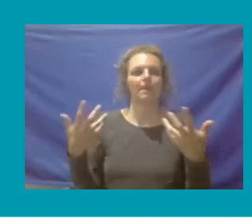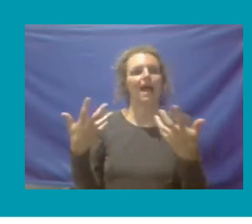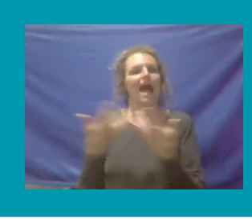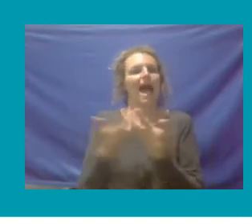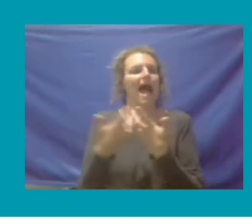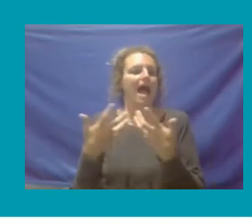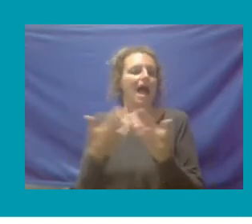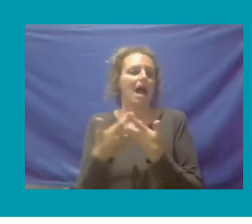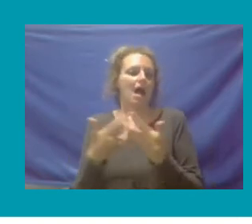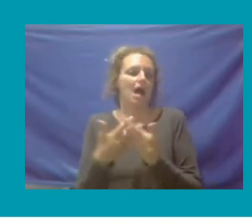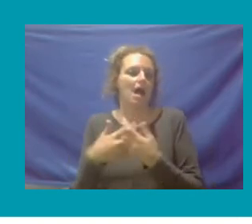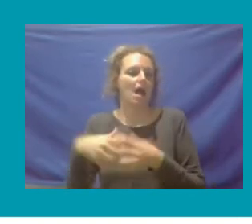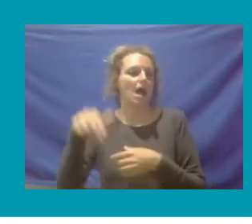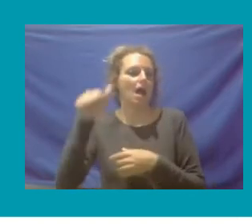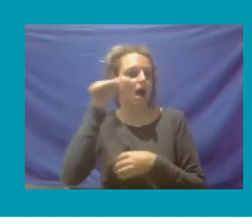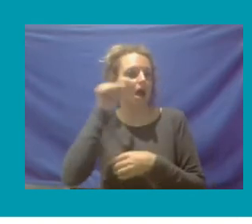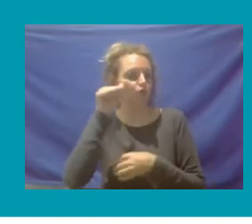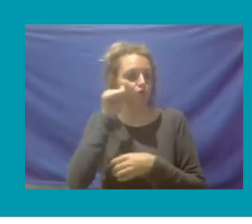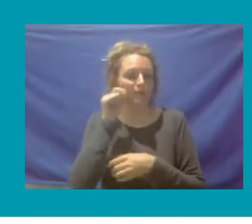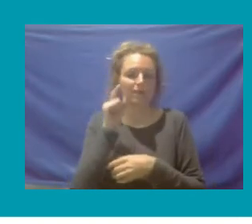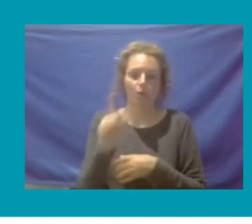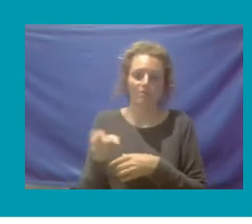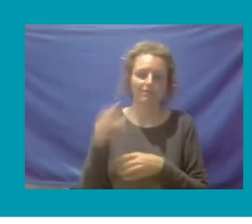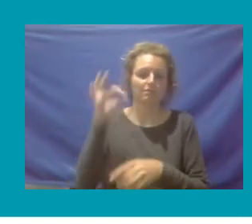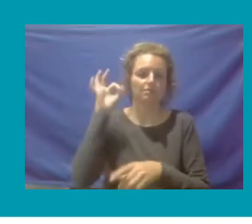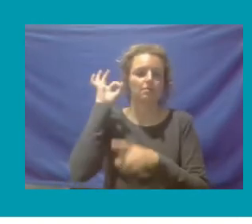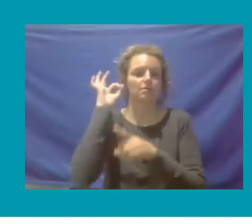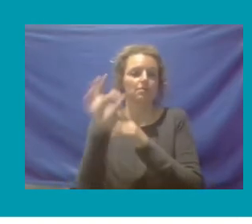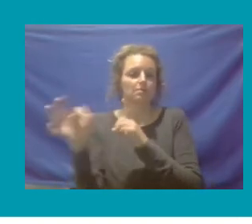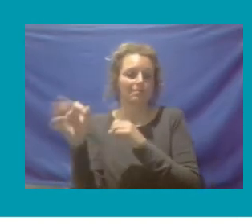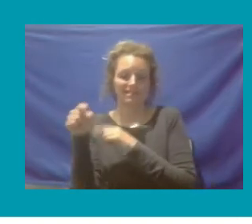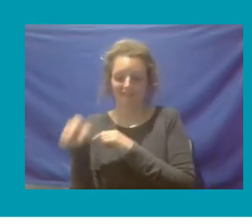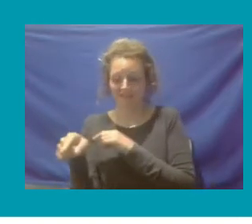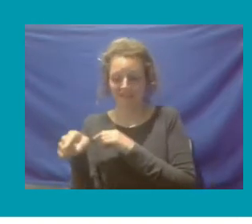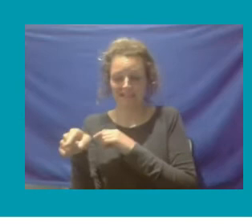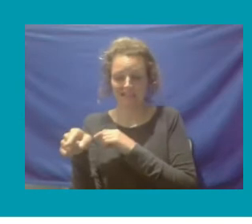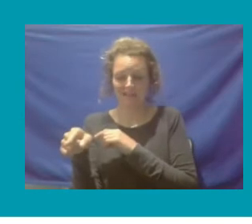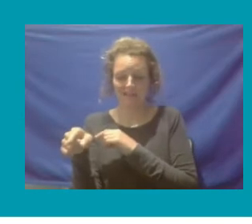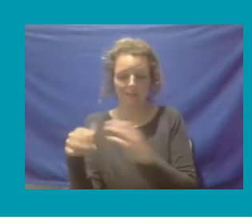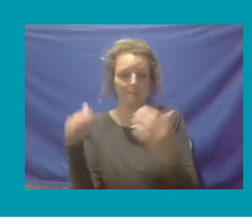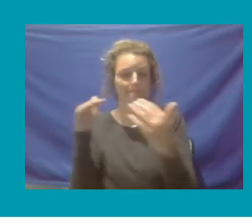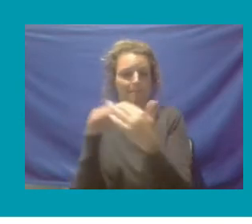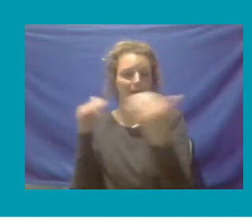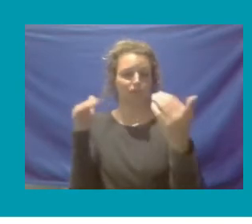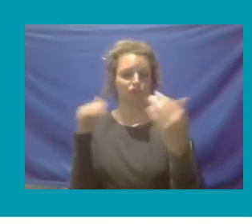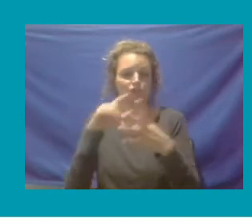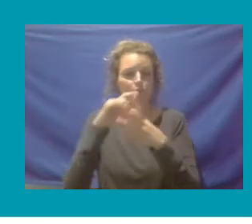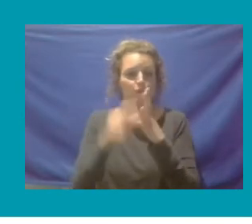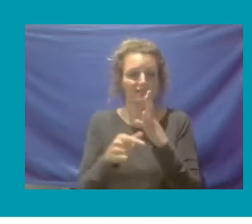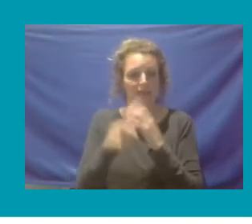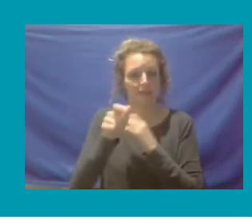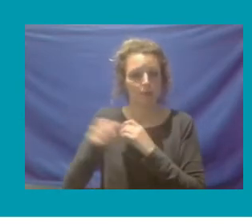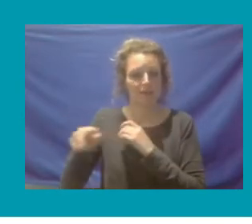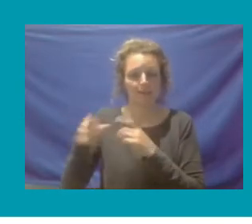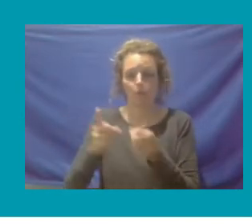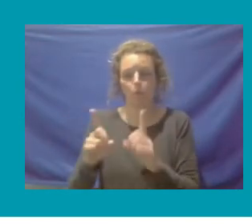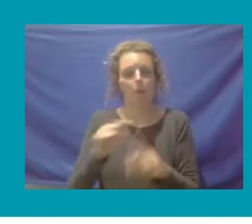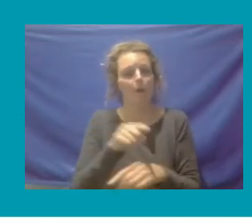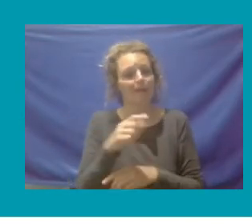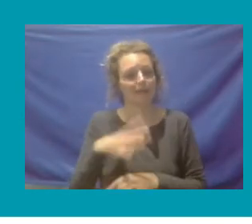and isn't just another hollow initiative, so to speak? Yeah, and there are a lot of those around, so we wanted it to be